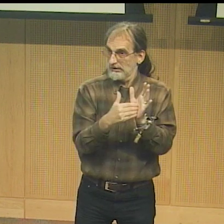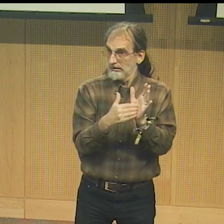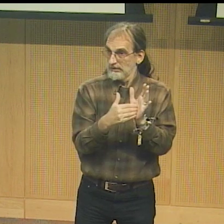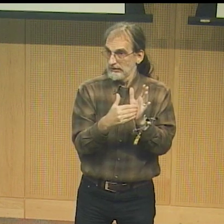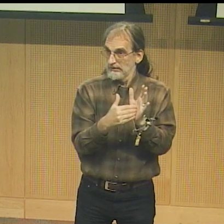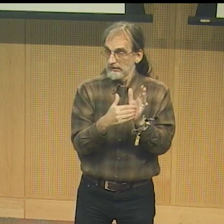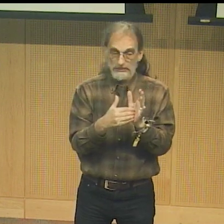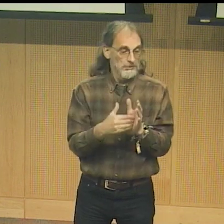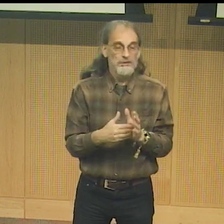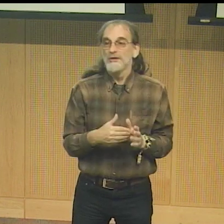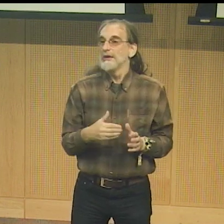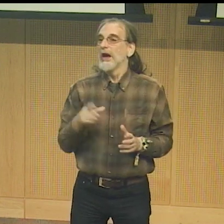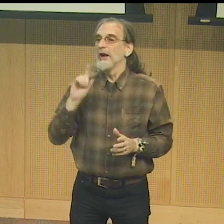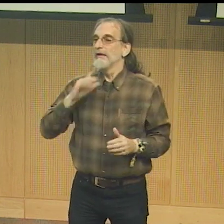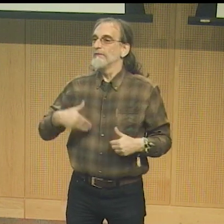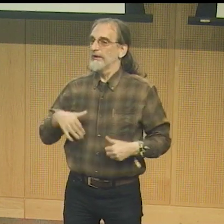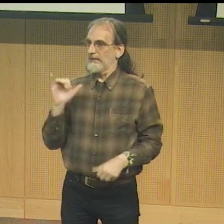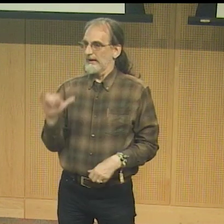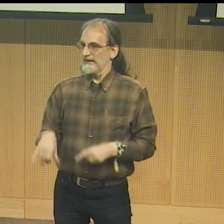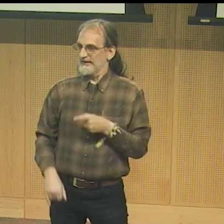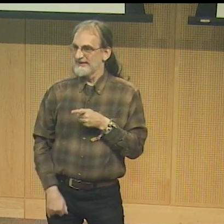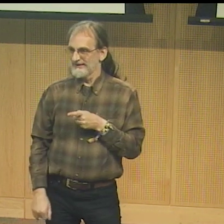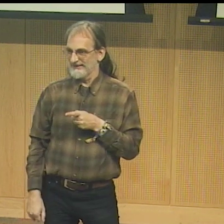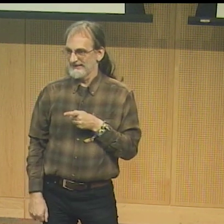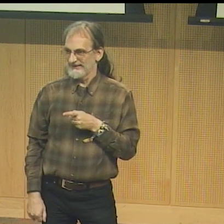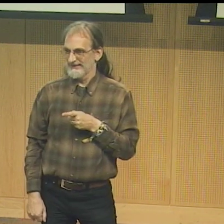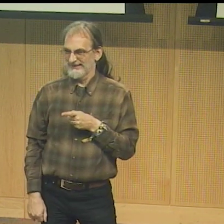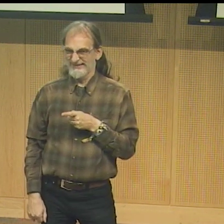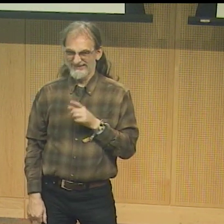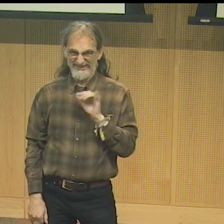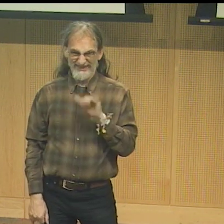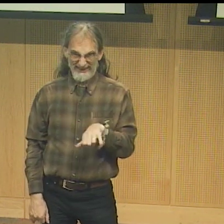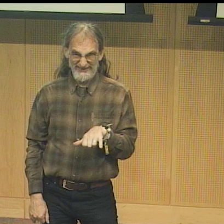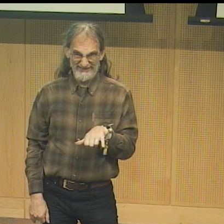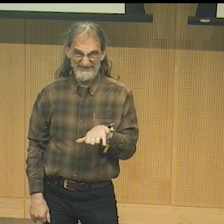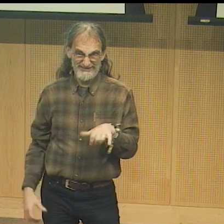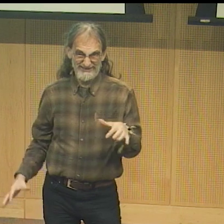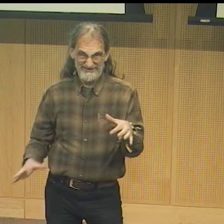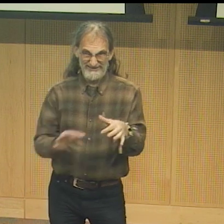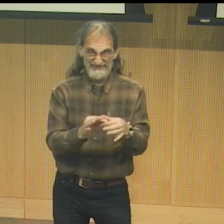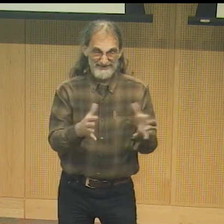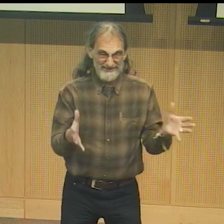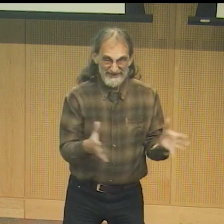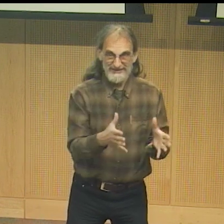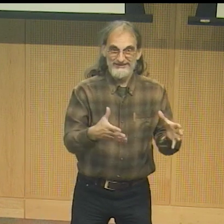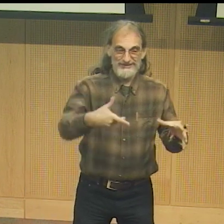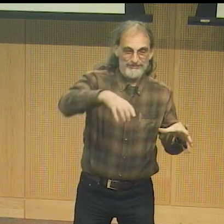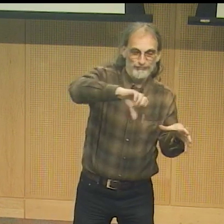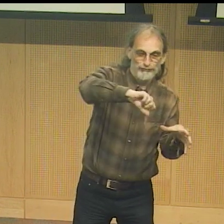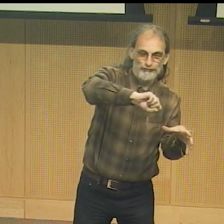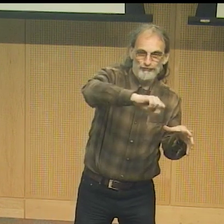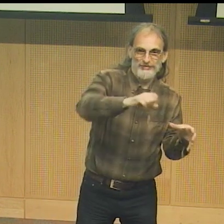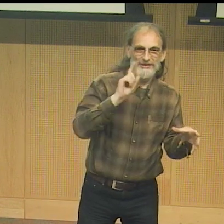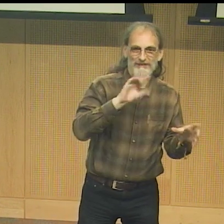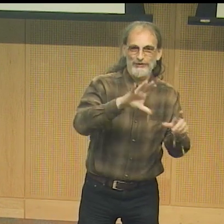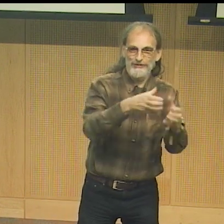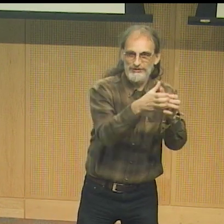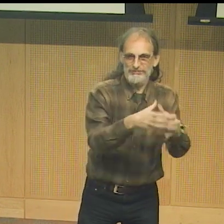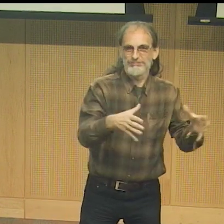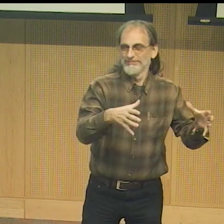and try and bring back those old feelings and those old practices. I think it's time to feed Deaf culture and let it grow